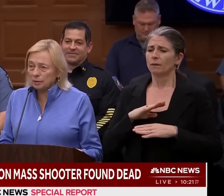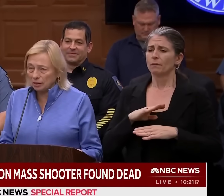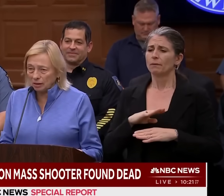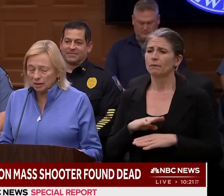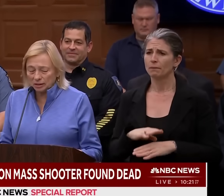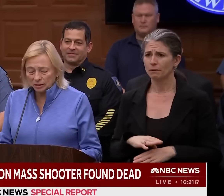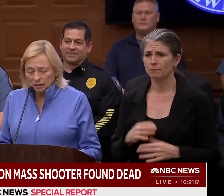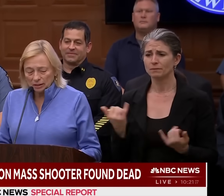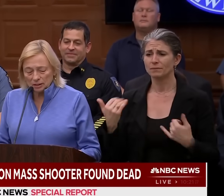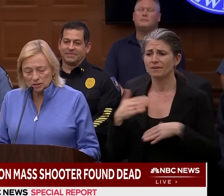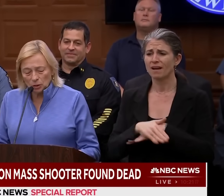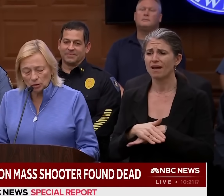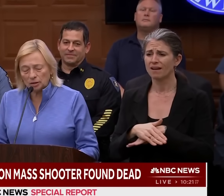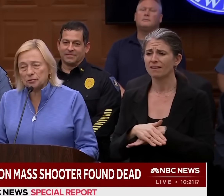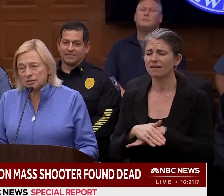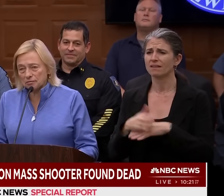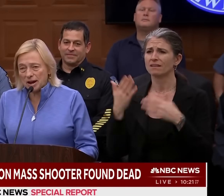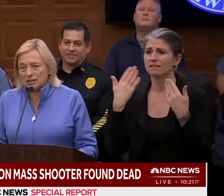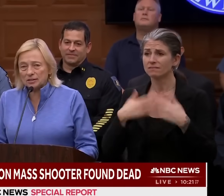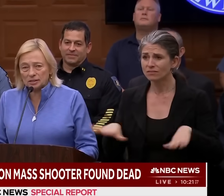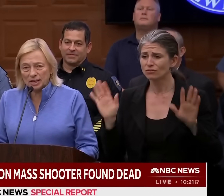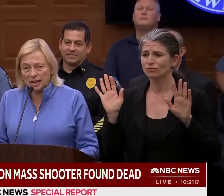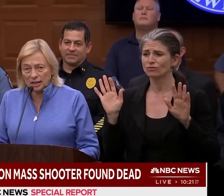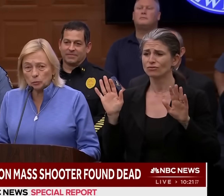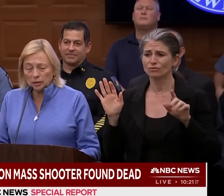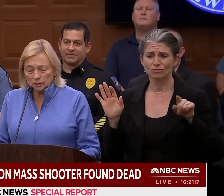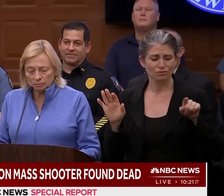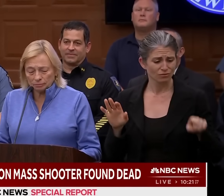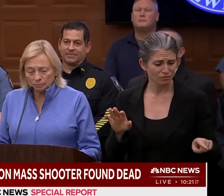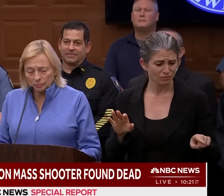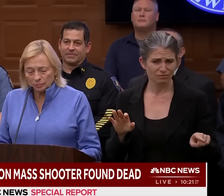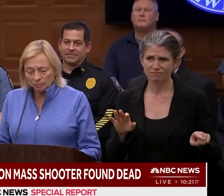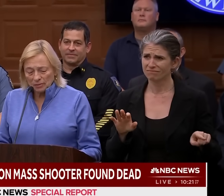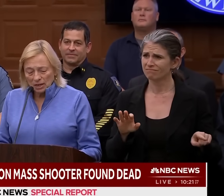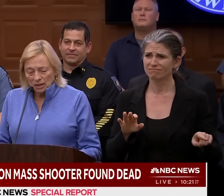LIKE MANY PEOPLE, I'M BREATHING A SIGH OF RELIEF TONIGHT,